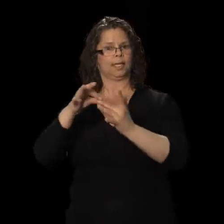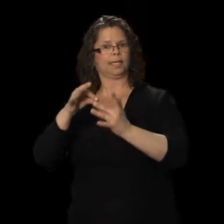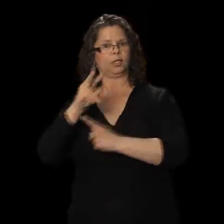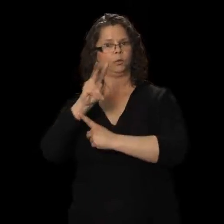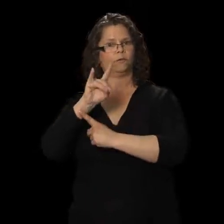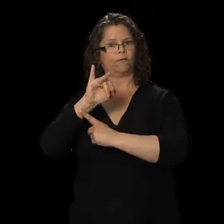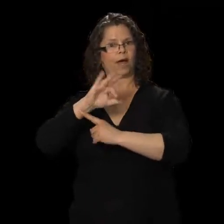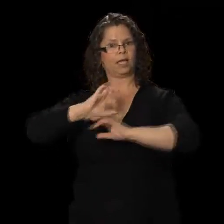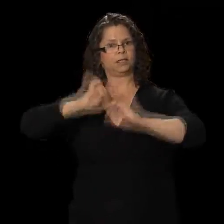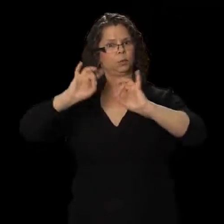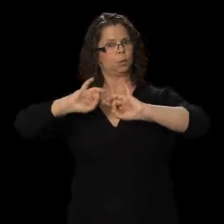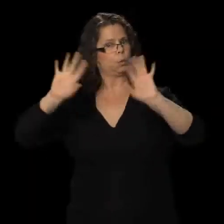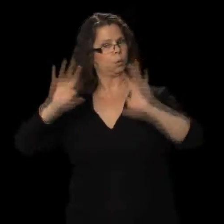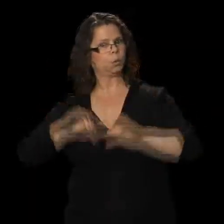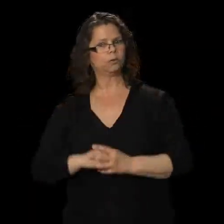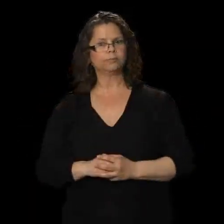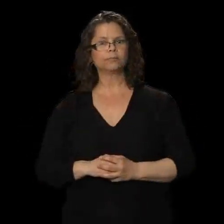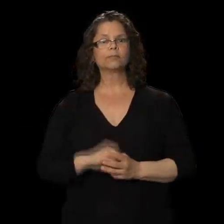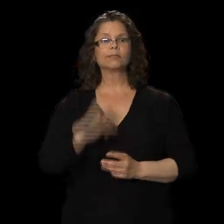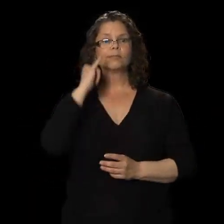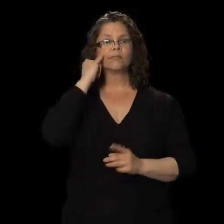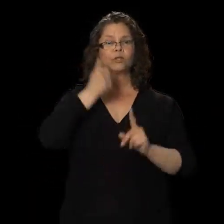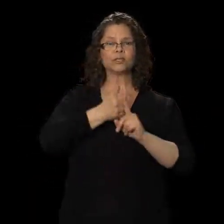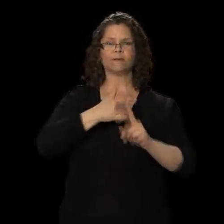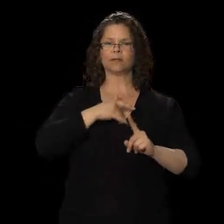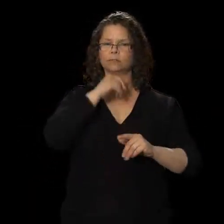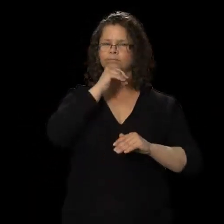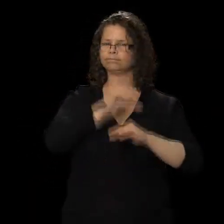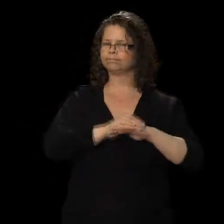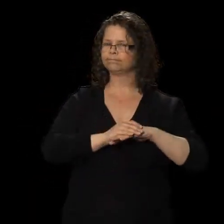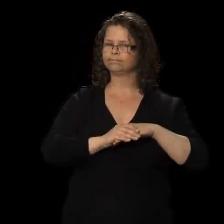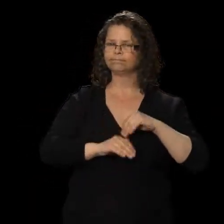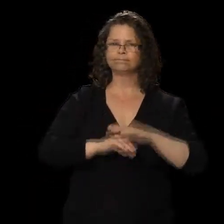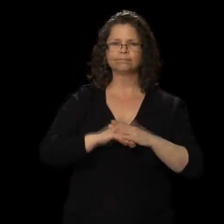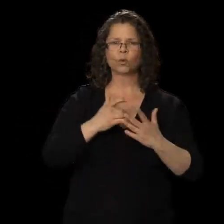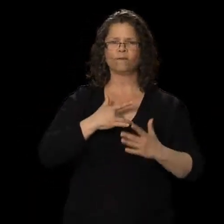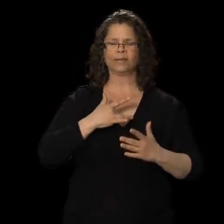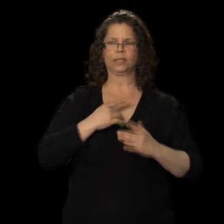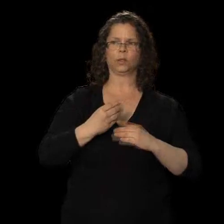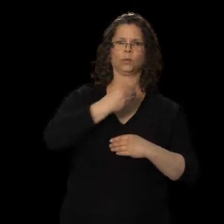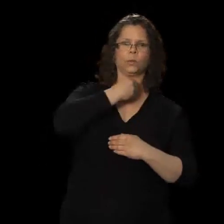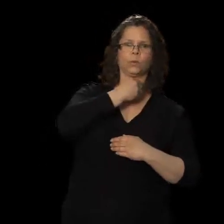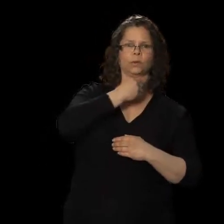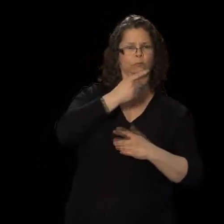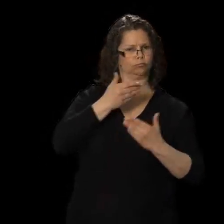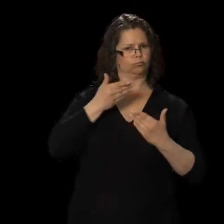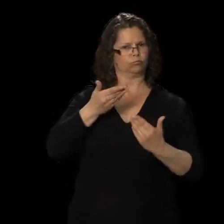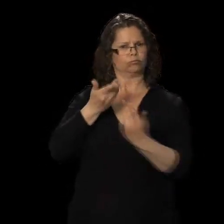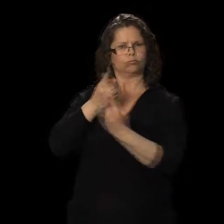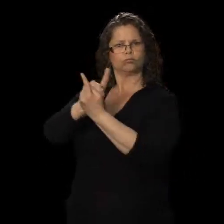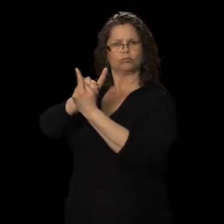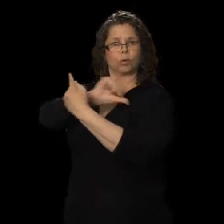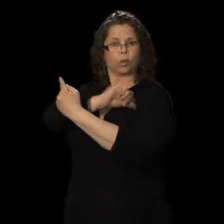If you feel uncomfortable or threatened, speak to a person in authority about it